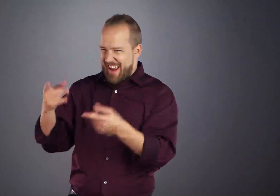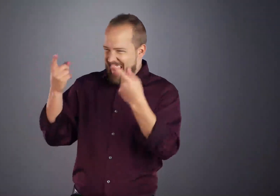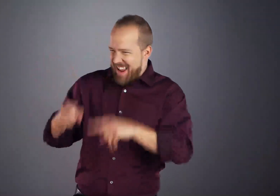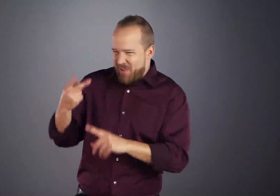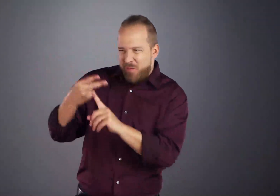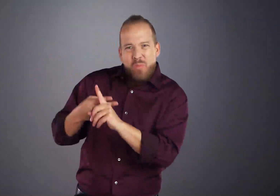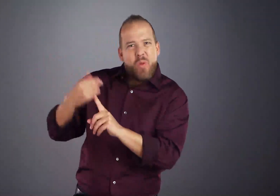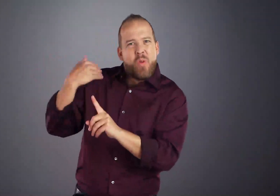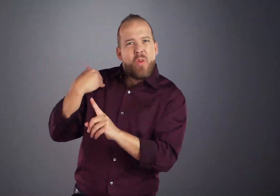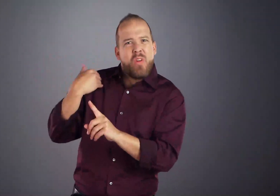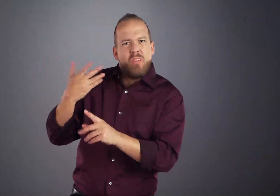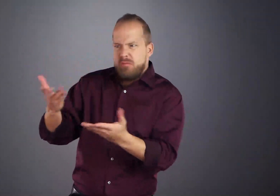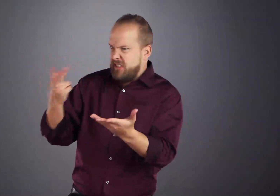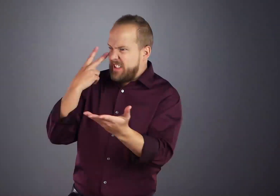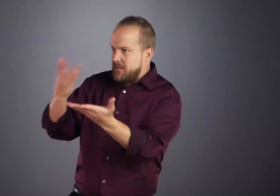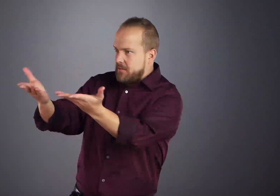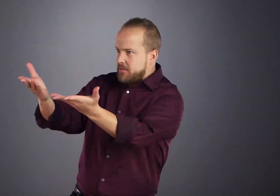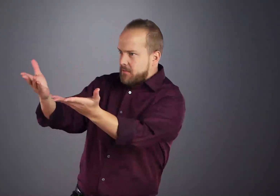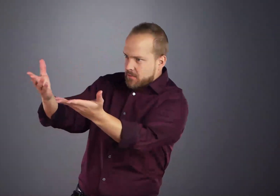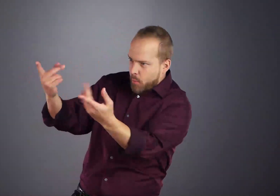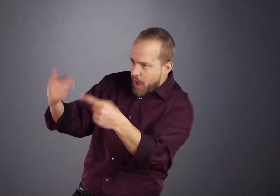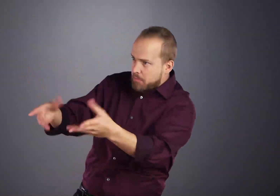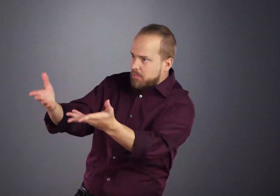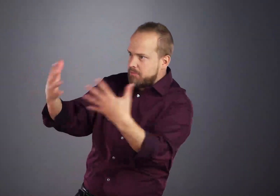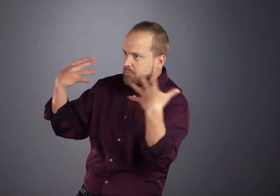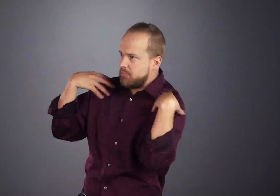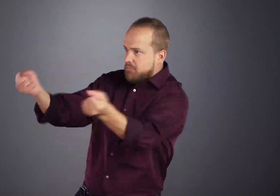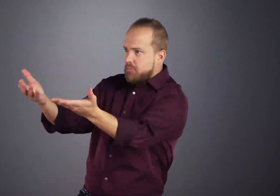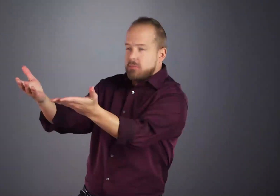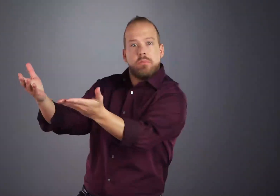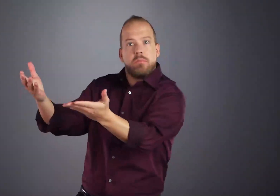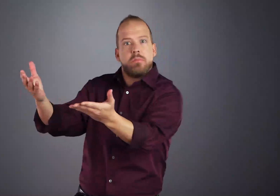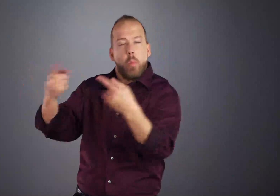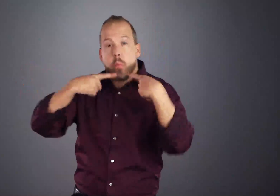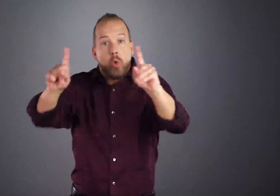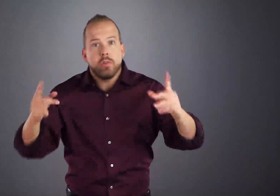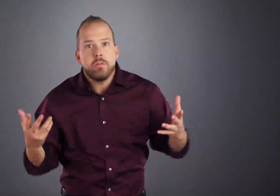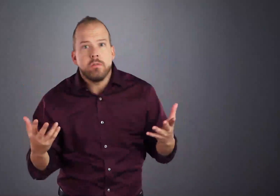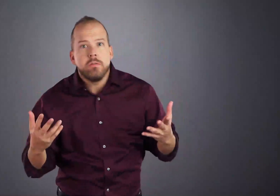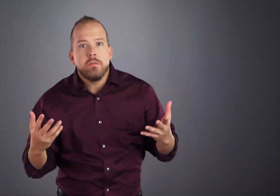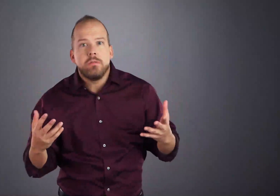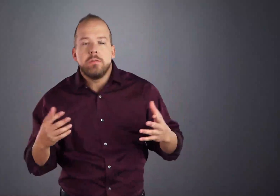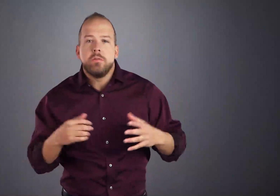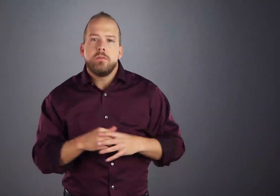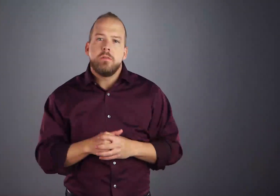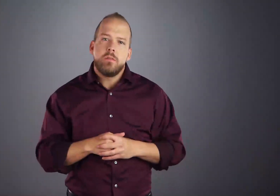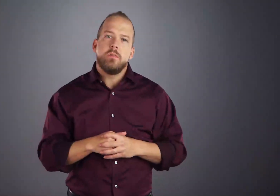That was two months ago and the result was self-evident. It worked!